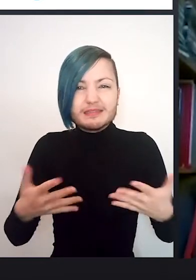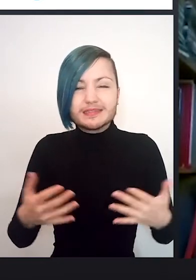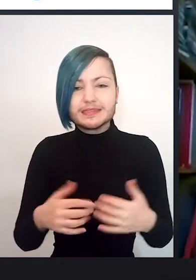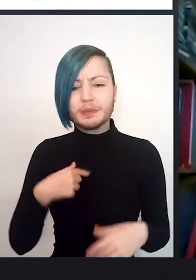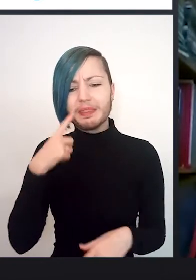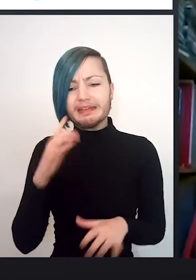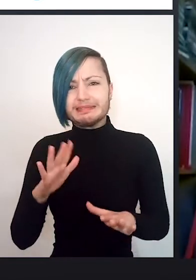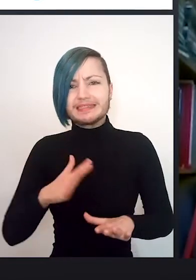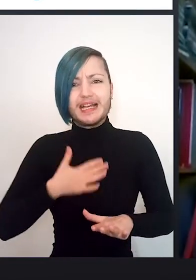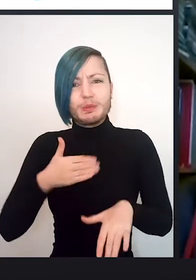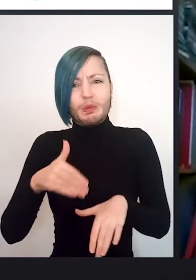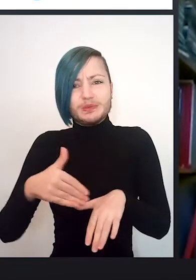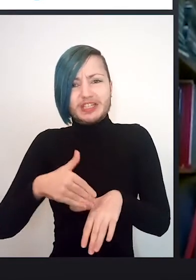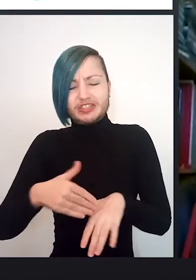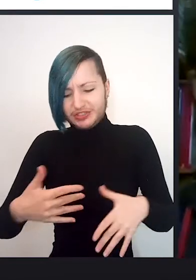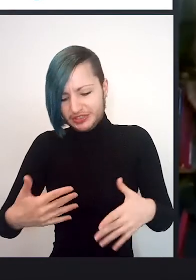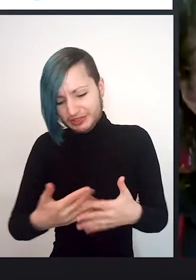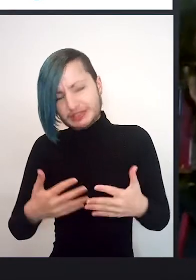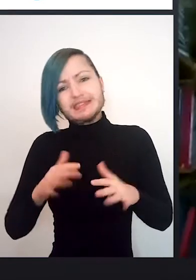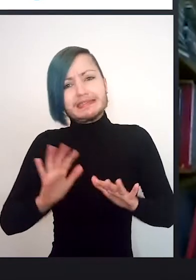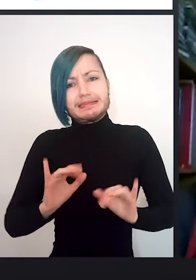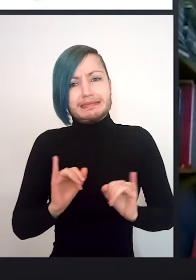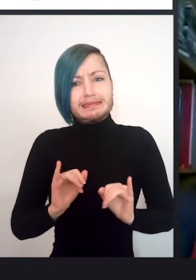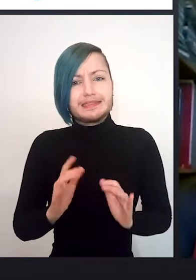You're thinking "Well I shouldn't really be interfering with it, why am I doing this?"